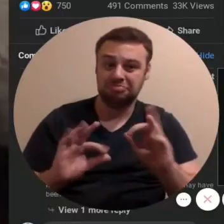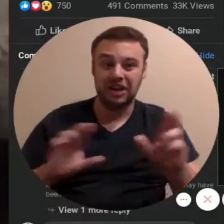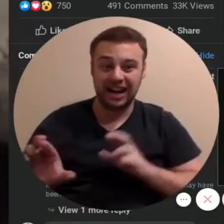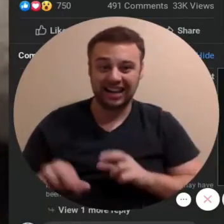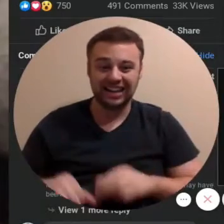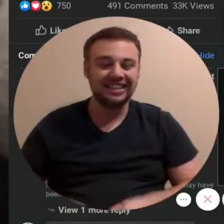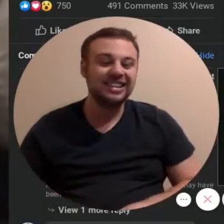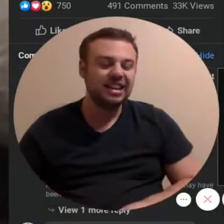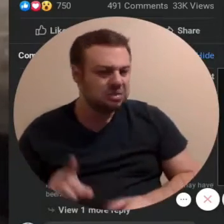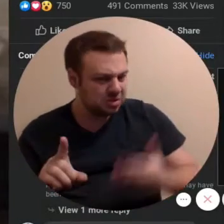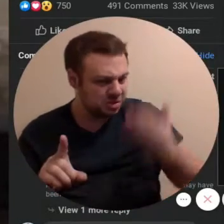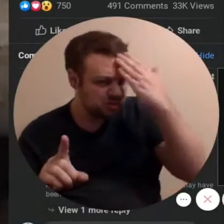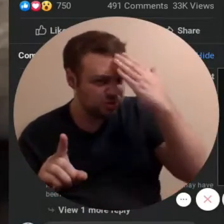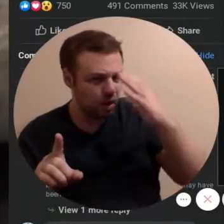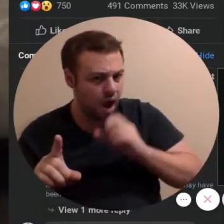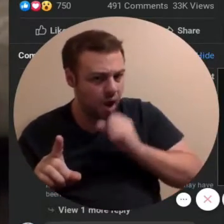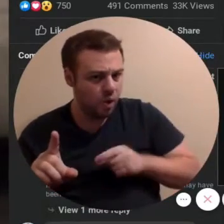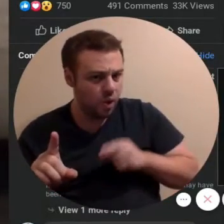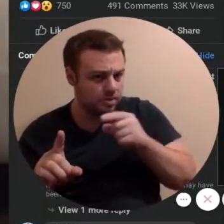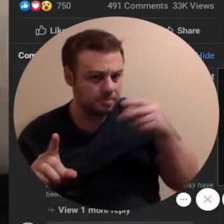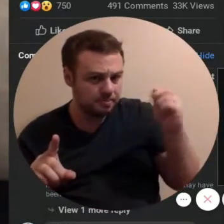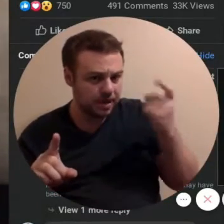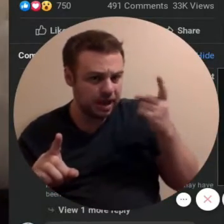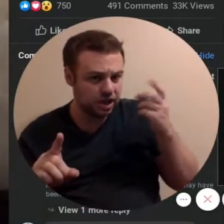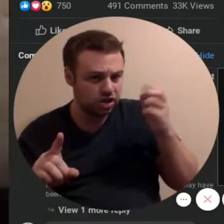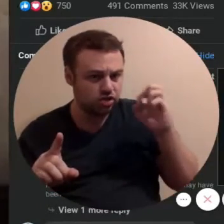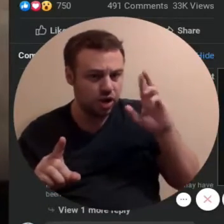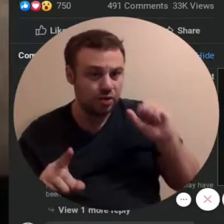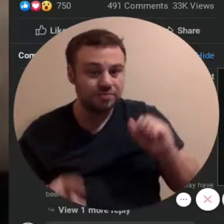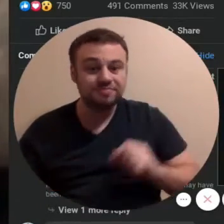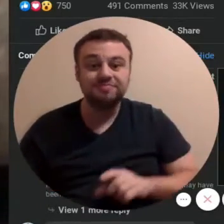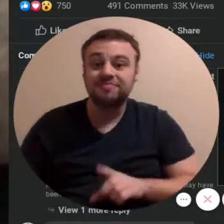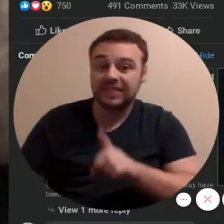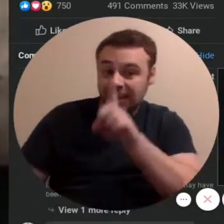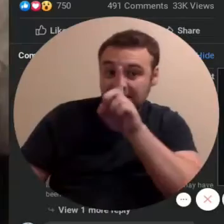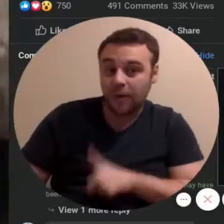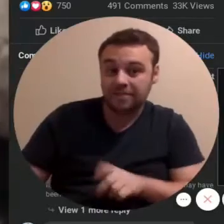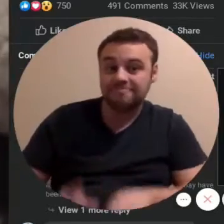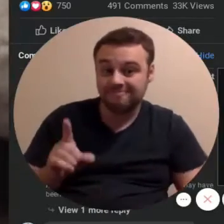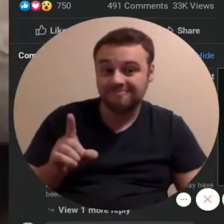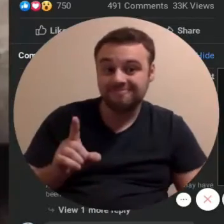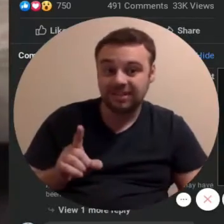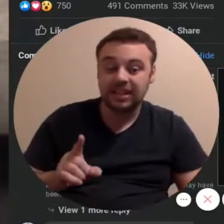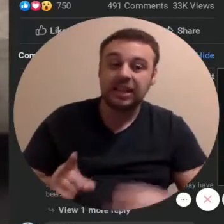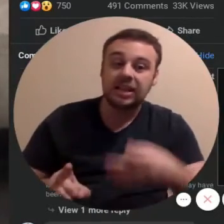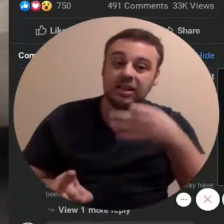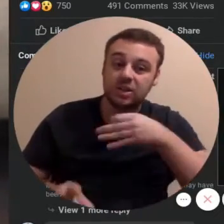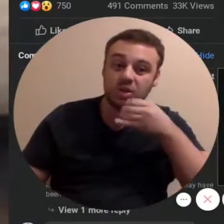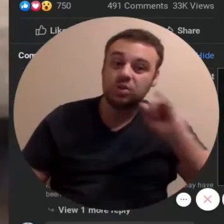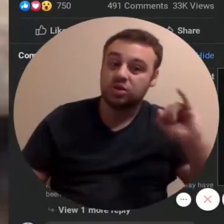Julie: Yes, he's 1, he will be 2 in July. So, he's not fully mature until about four.